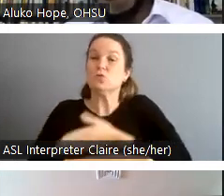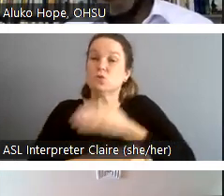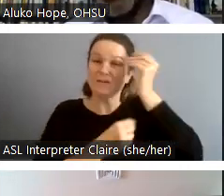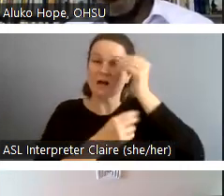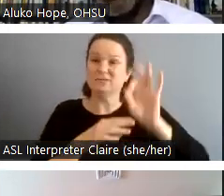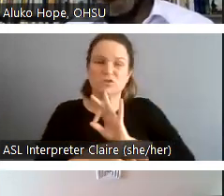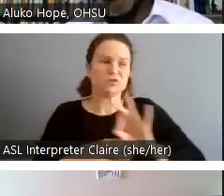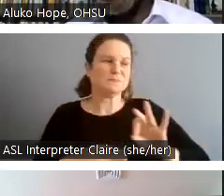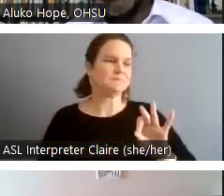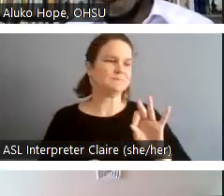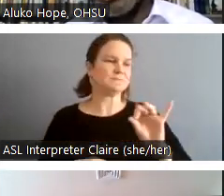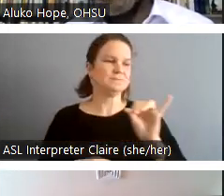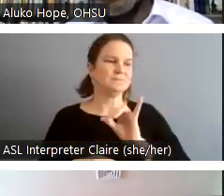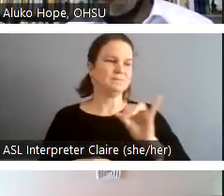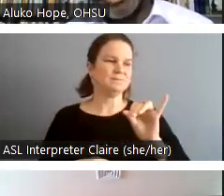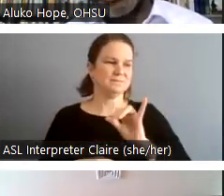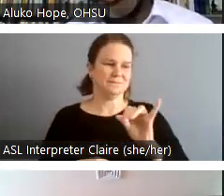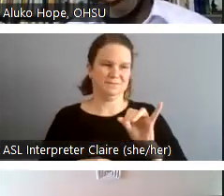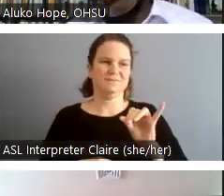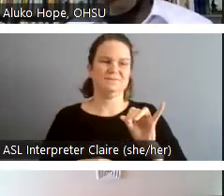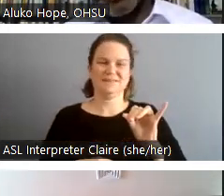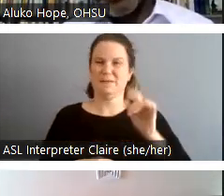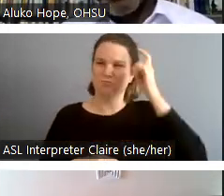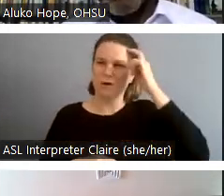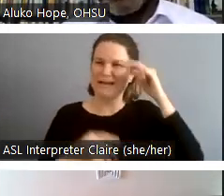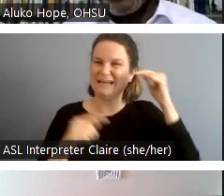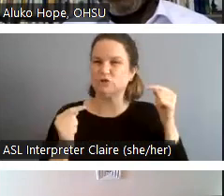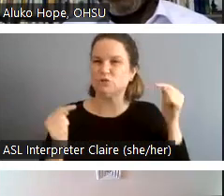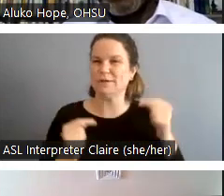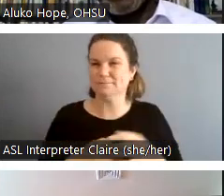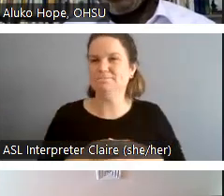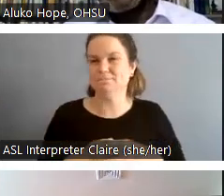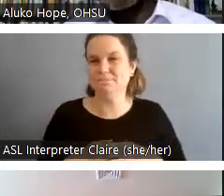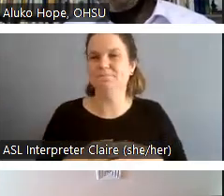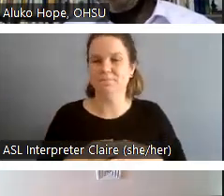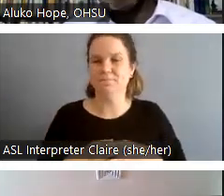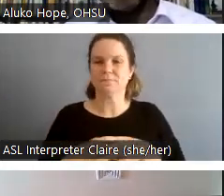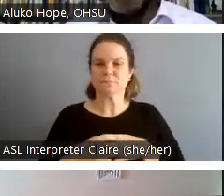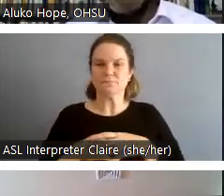of like, what we, we've learned, is sort of similar to brain injury. And so, the,